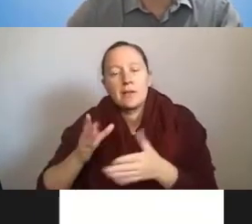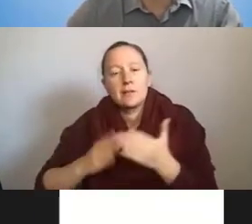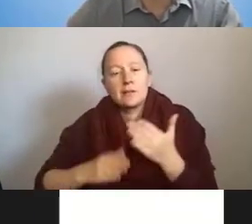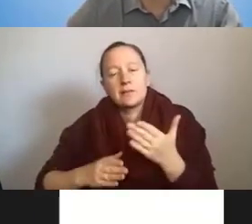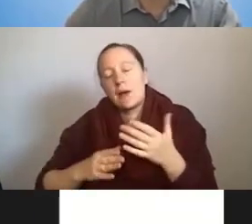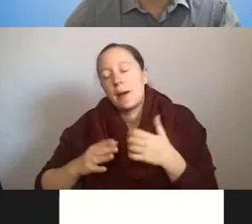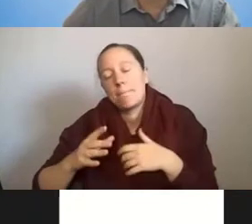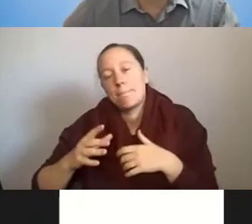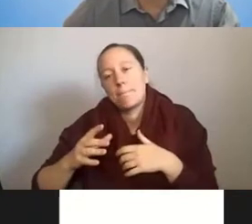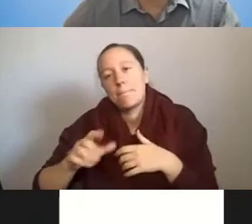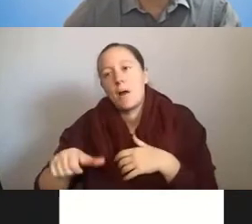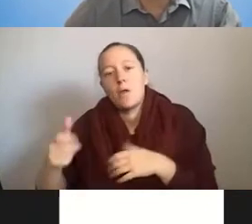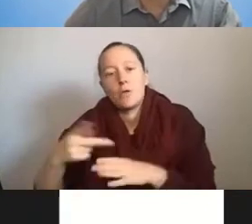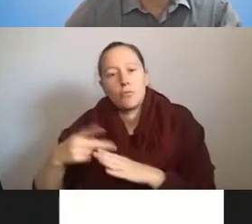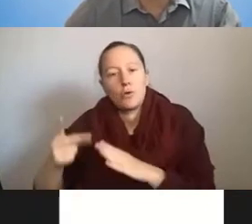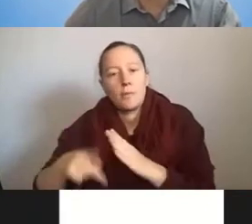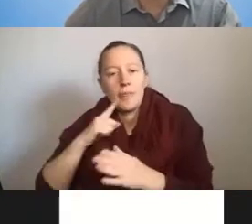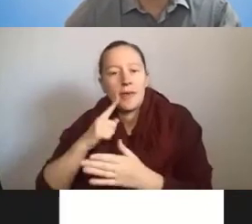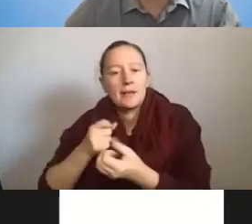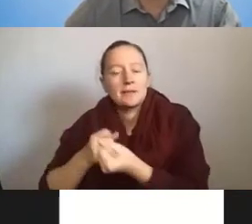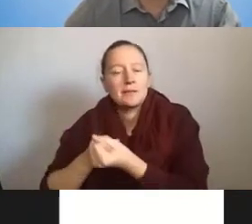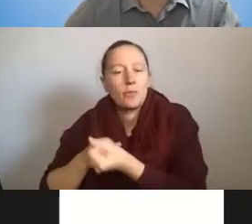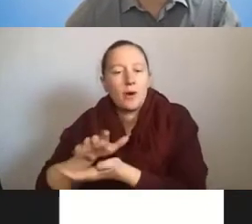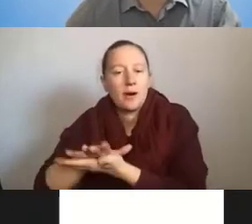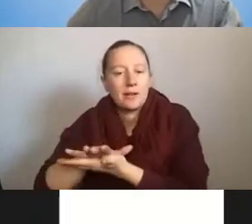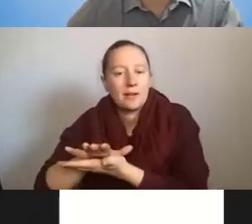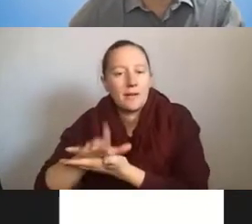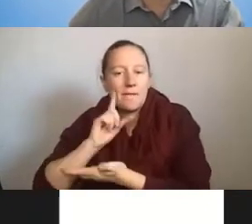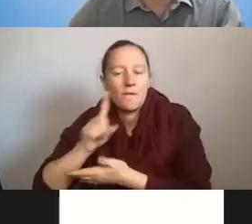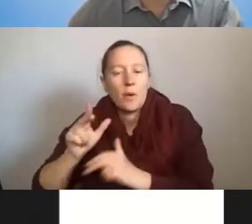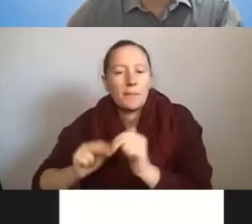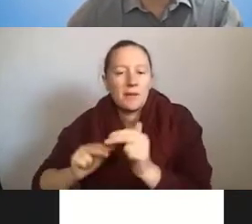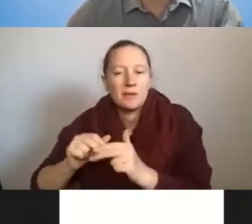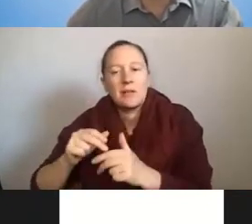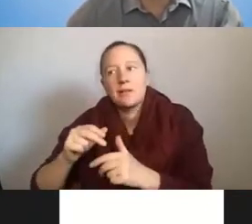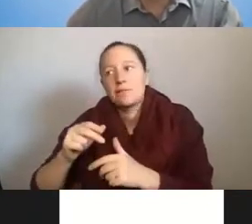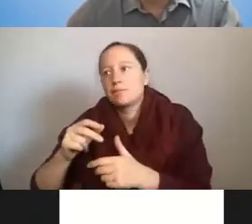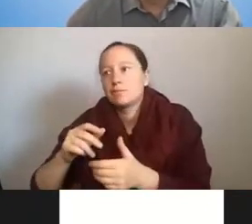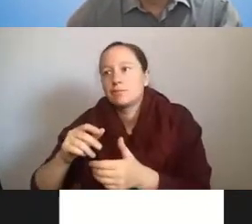in taking their idea and moving it into a product like drugs, devices, and diagnostics.